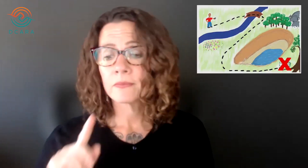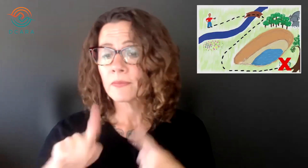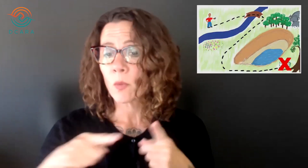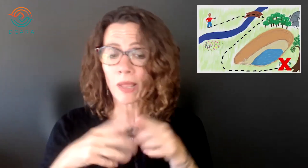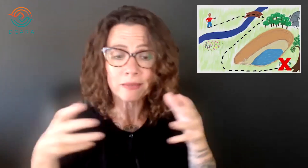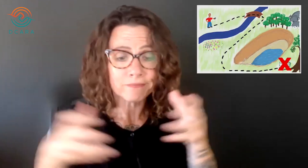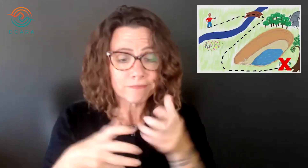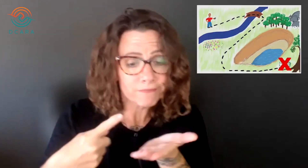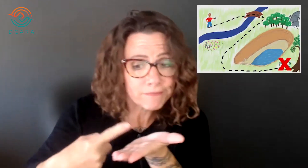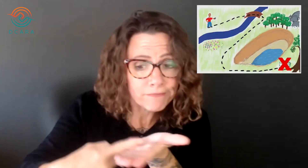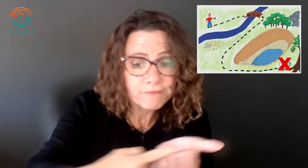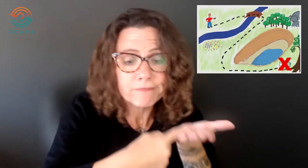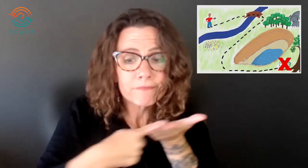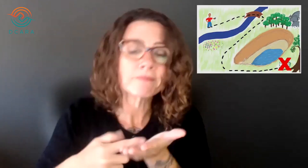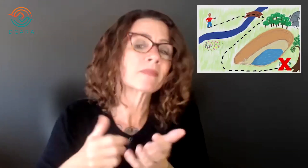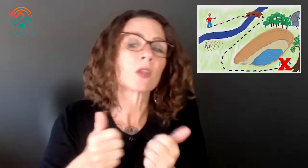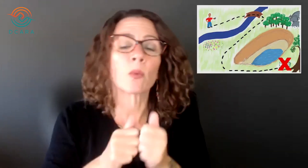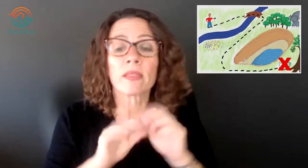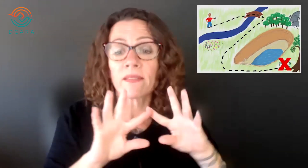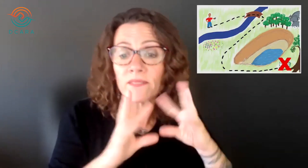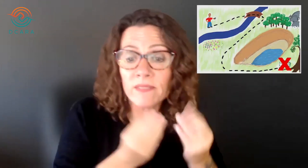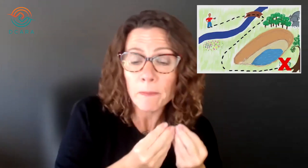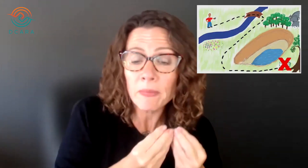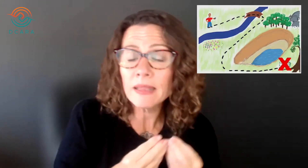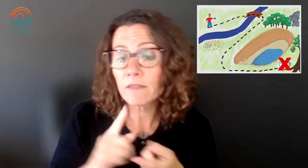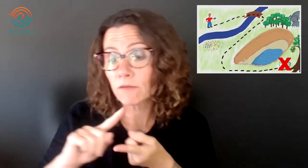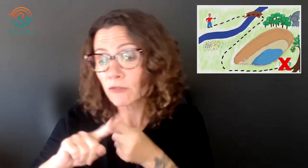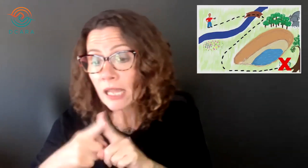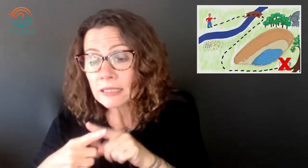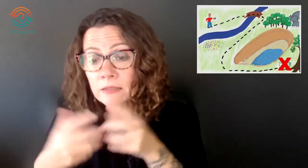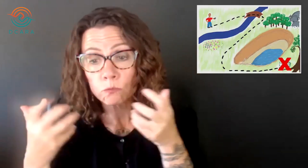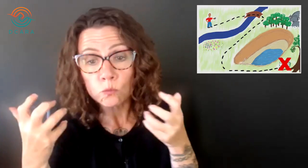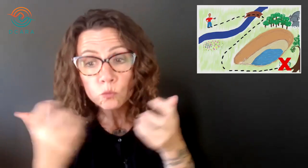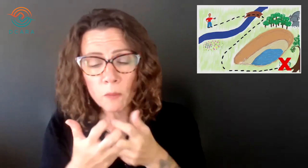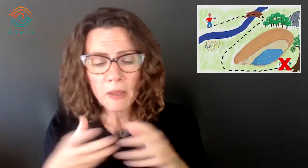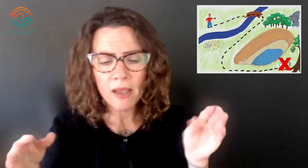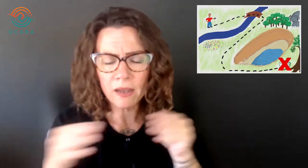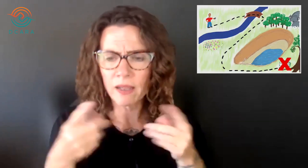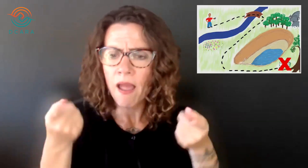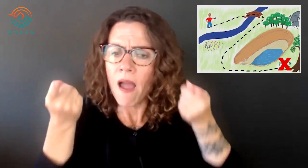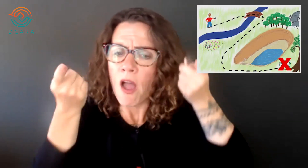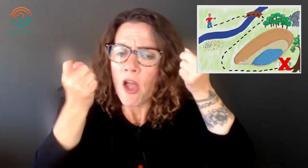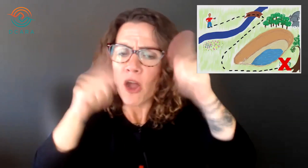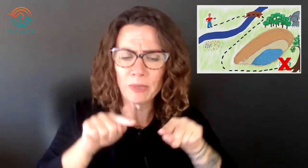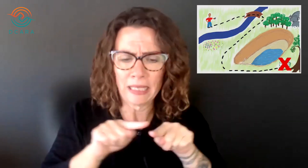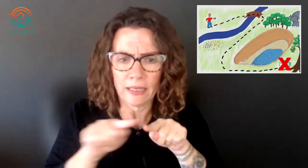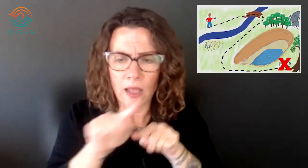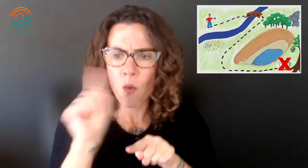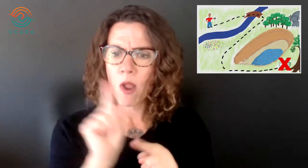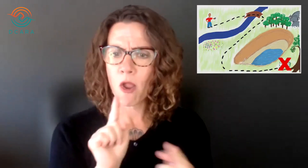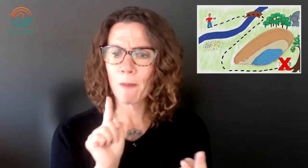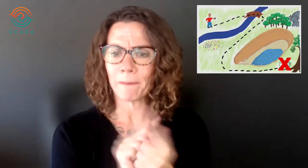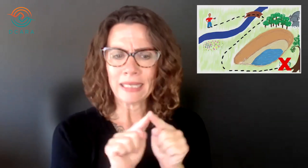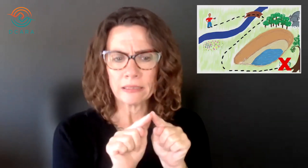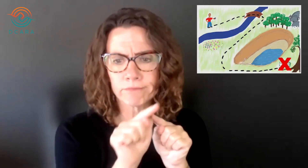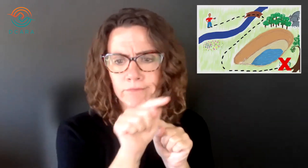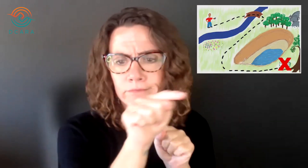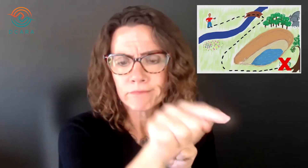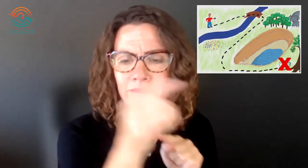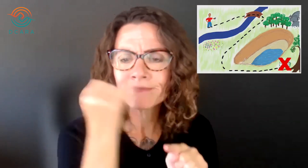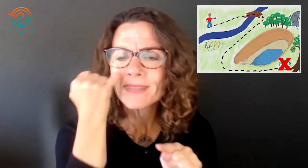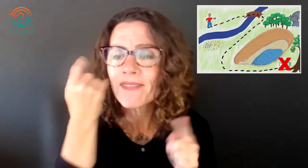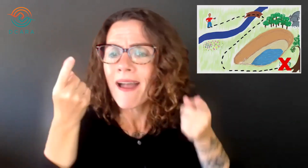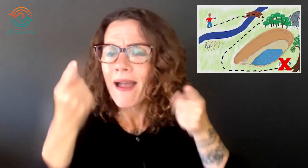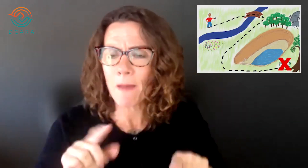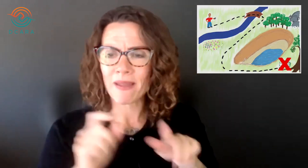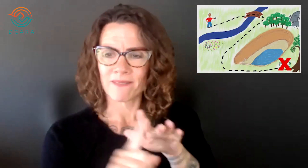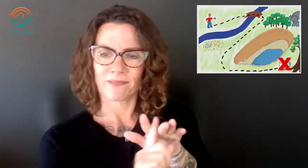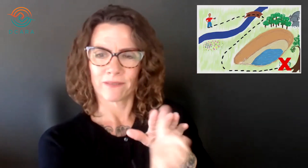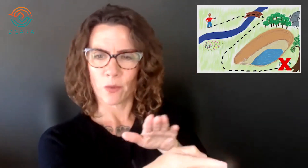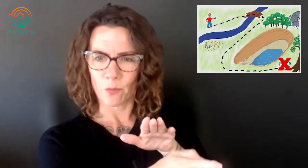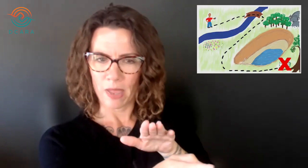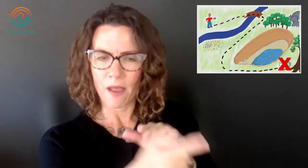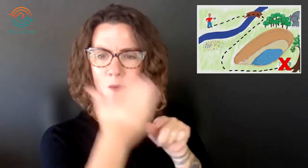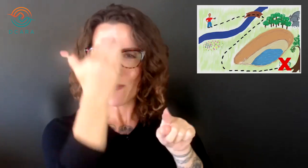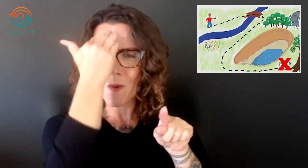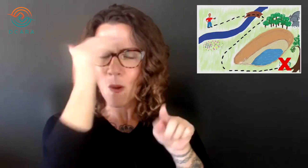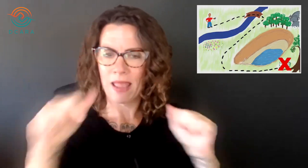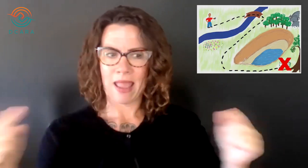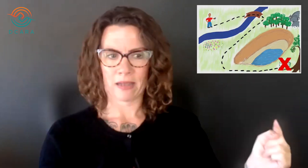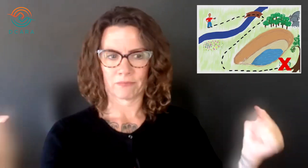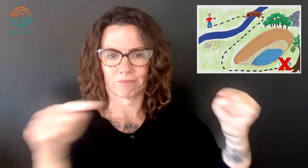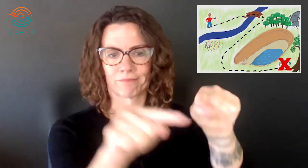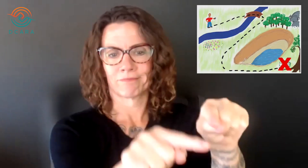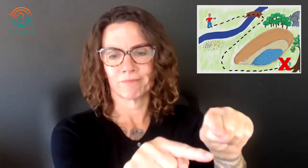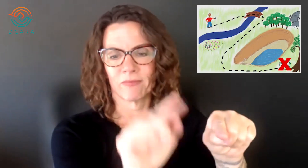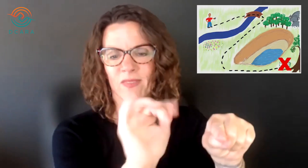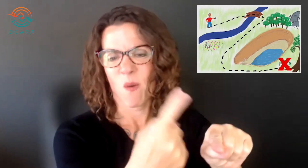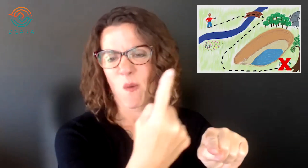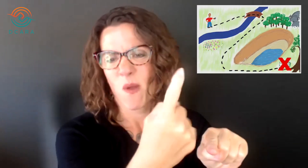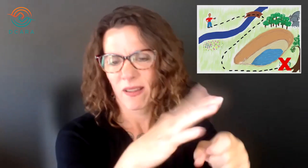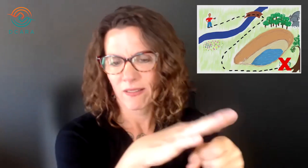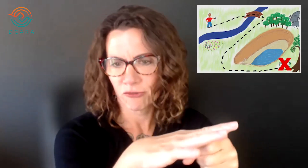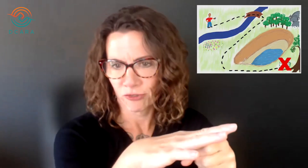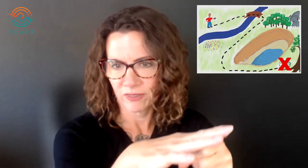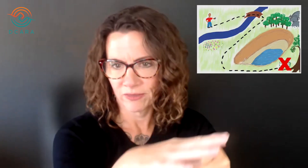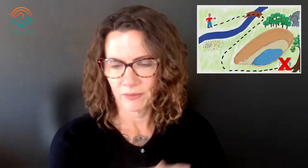Decide on an agreed place to meet once evacuated.